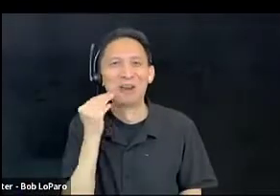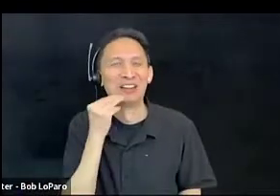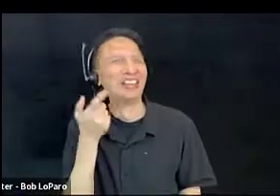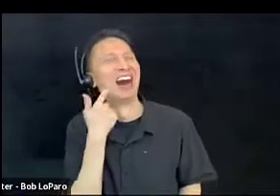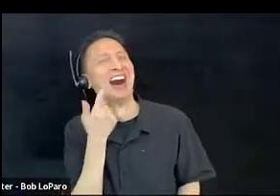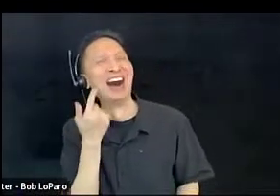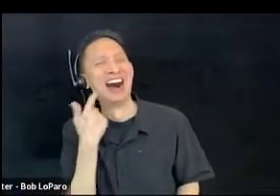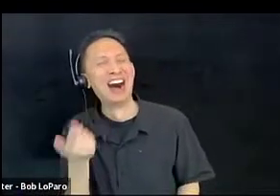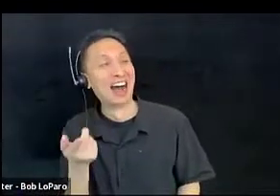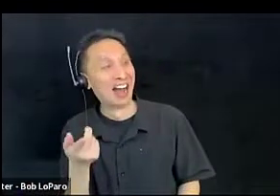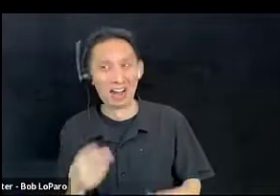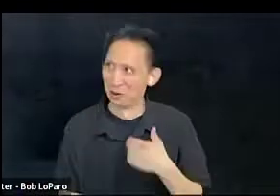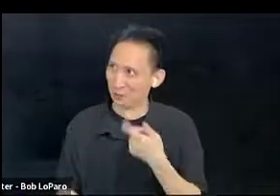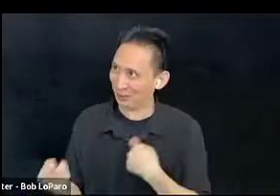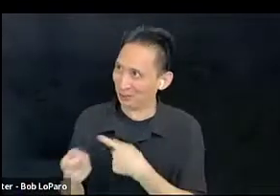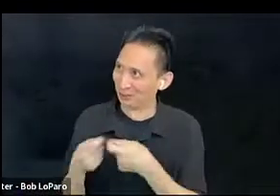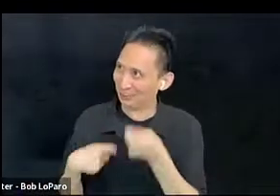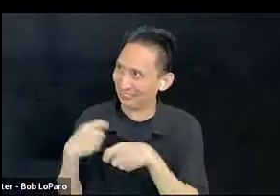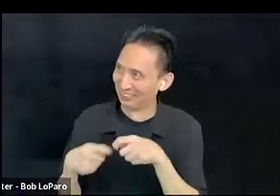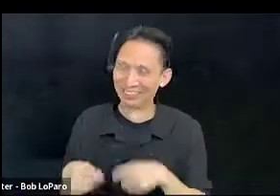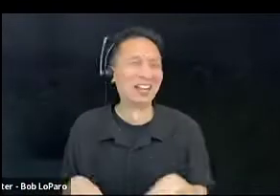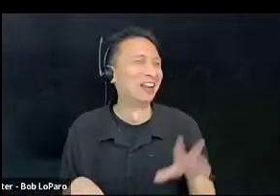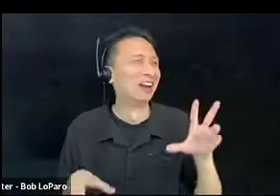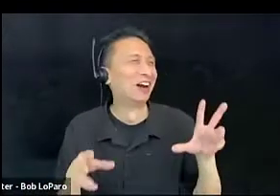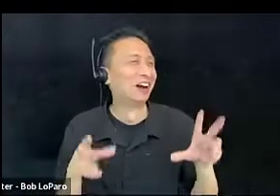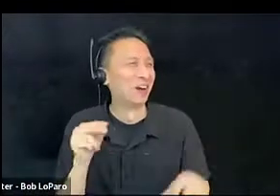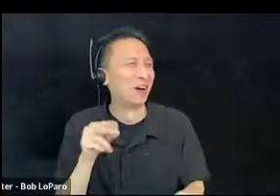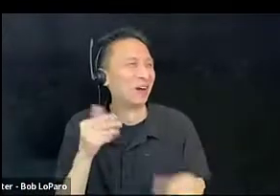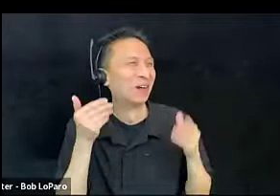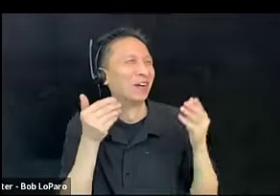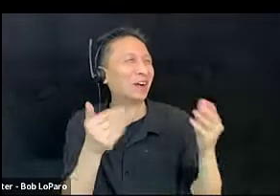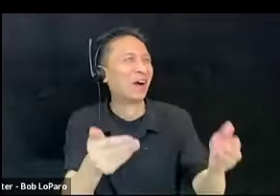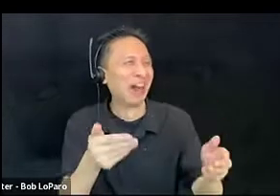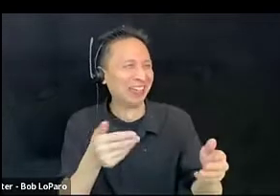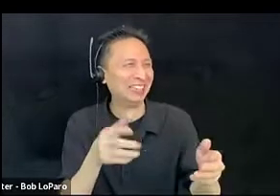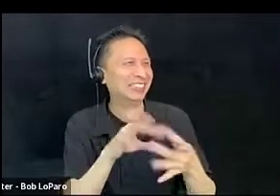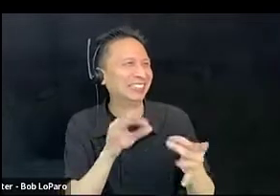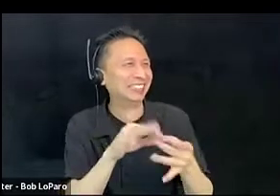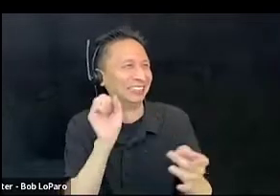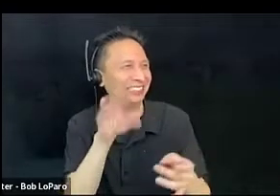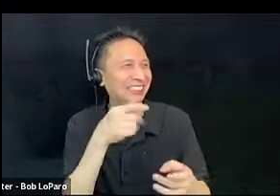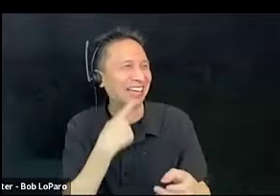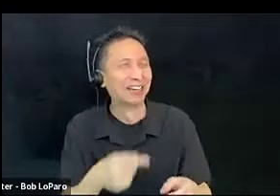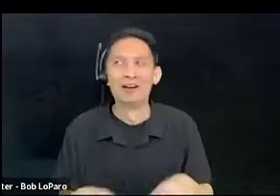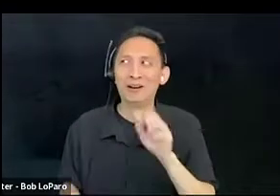Are we switching? [Marilyn] No, go ahead. After you're done, we'll go ahead and do it. Interpreter switches. Oh, cool.